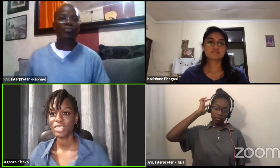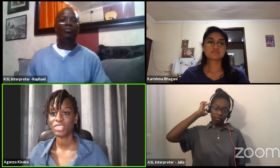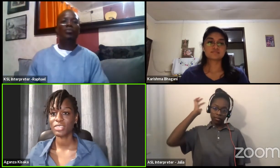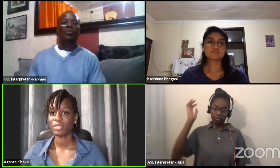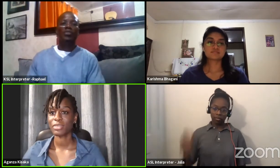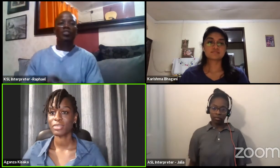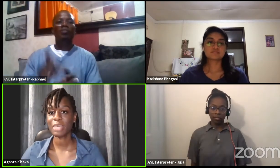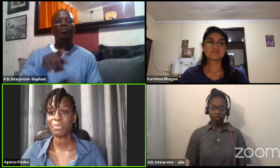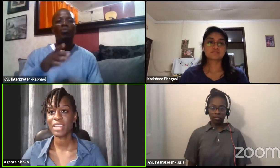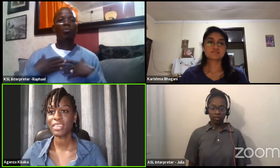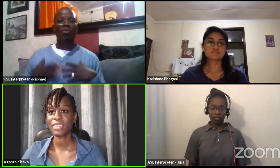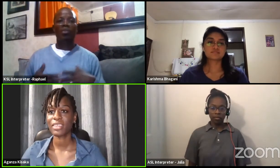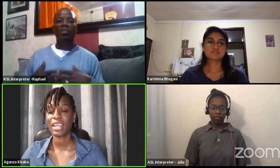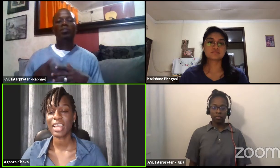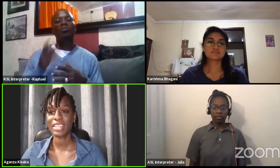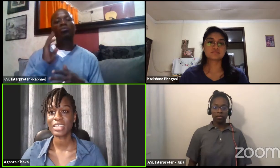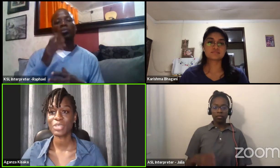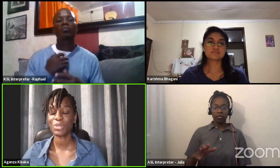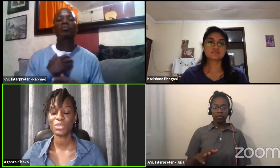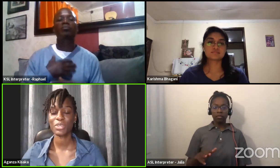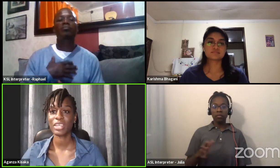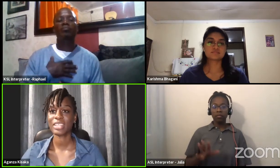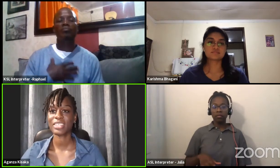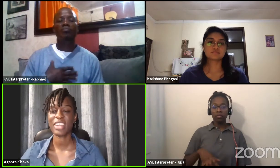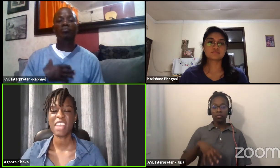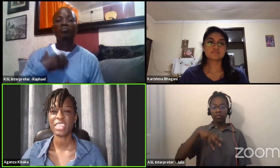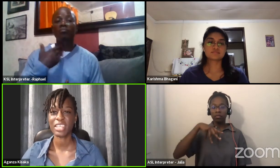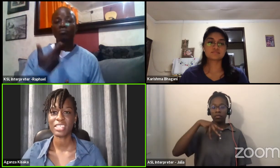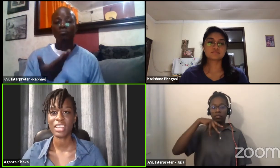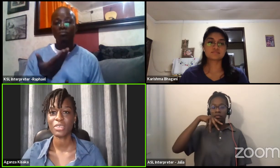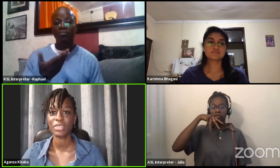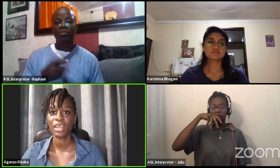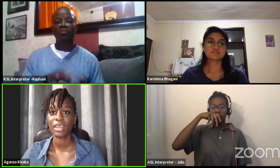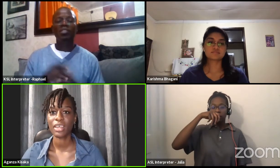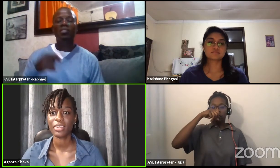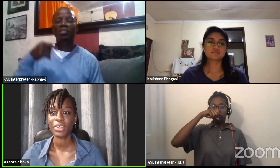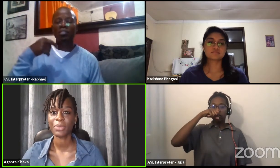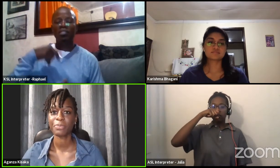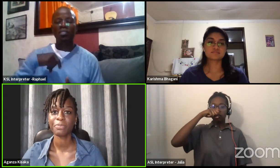So deep breath and exhale slowly until everything is out, go.